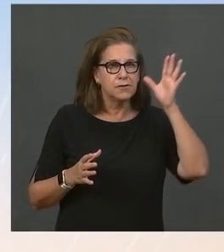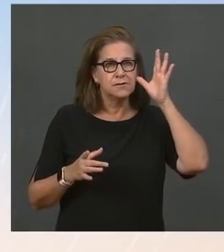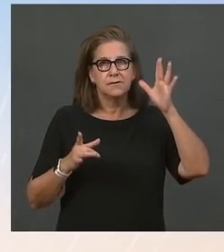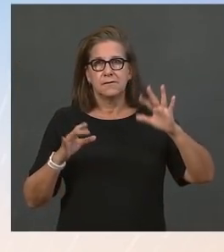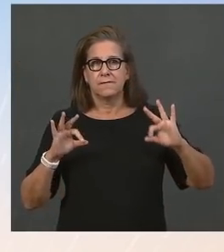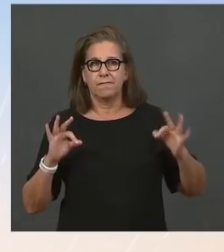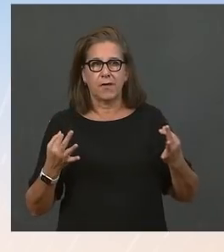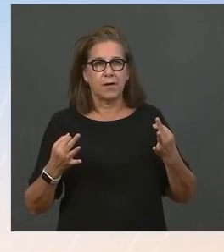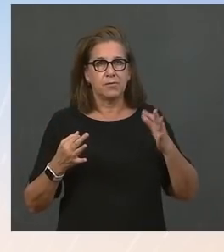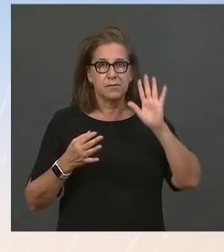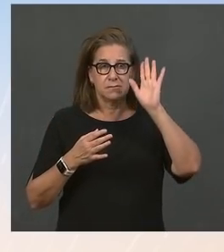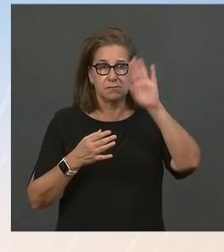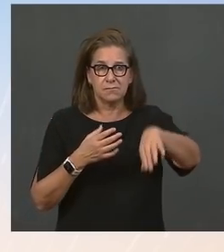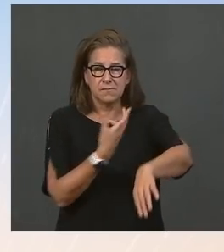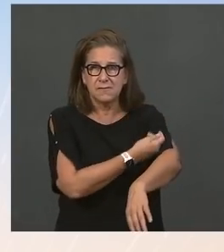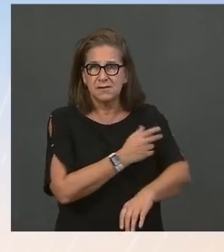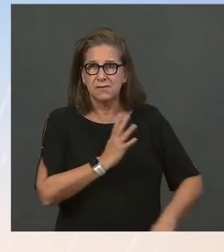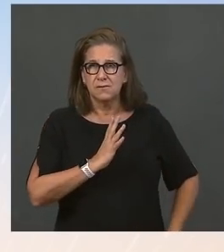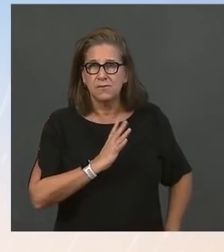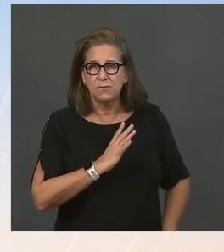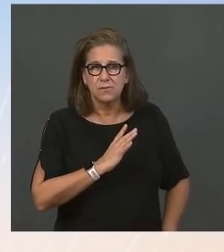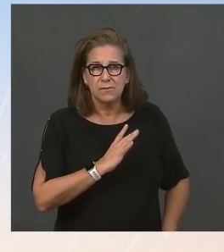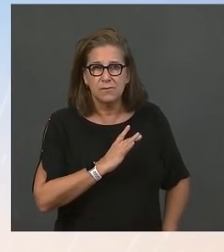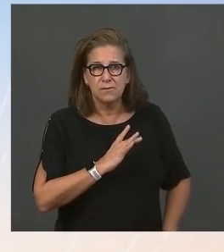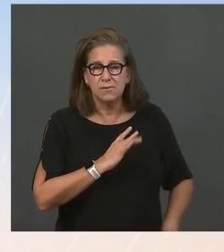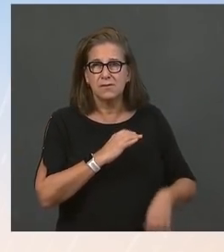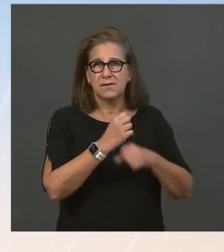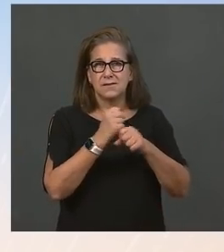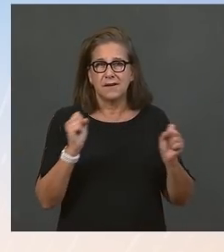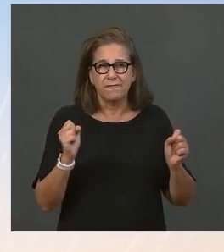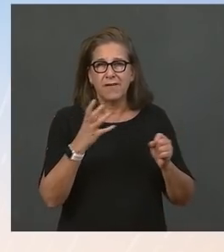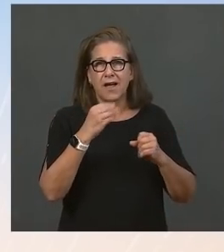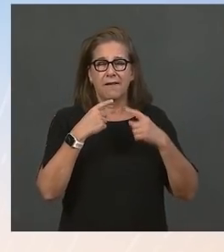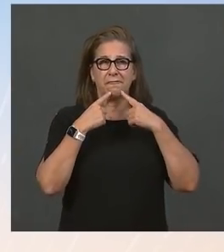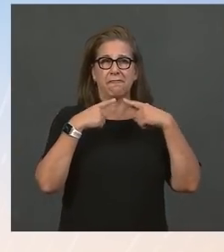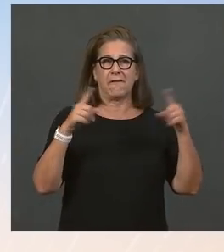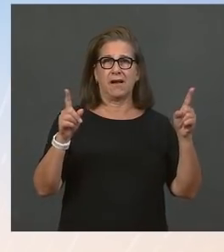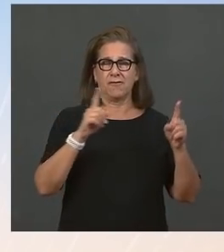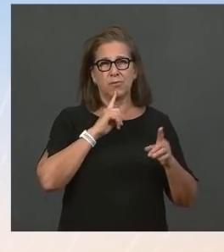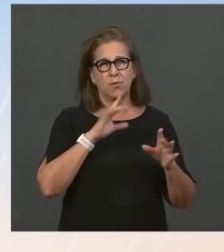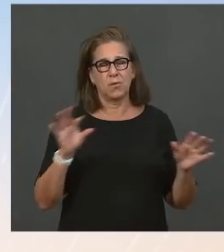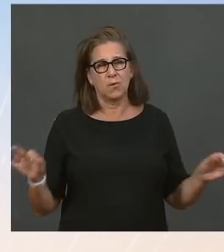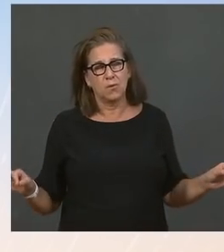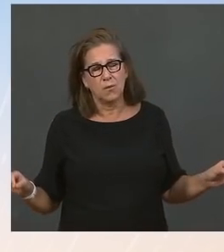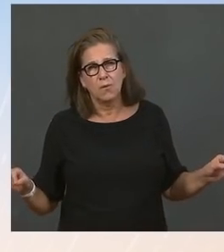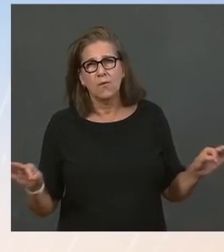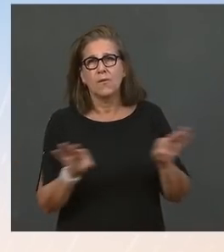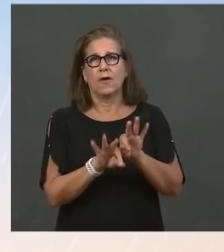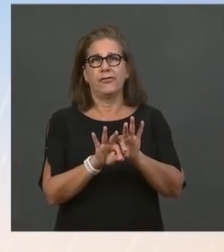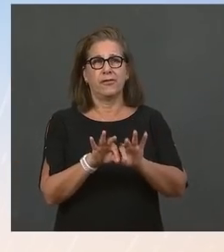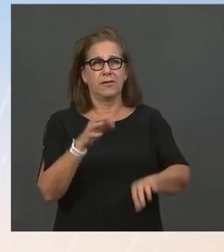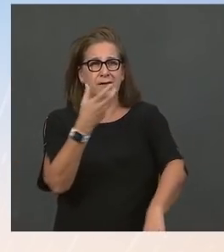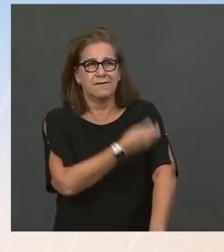should they get approval. We will also be prepared to have the doses needed to ensure that parents can get vaccines to their kids.